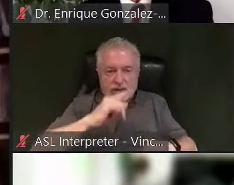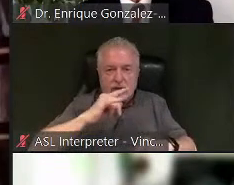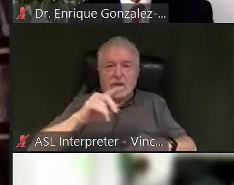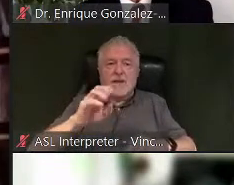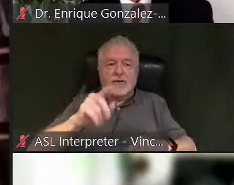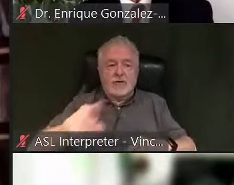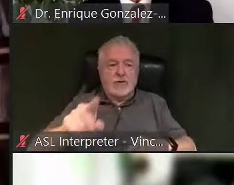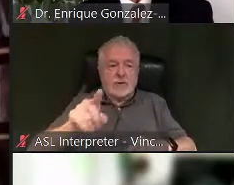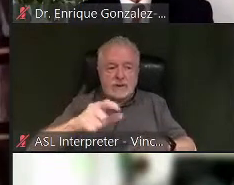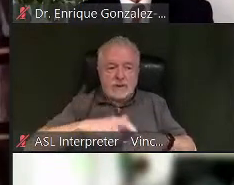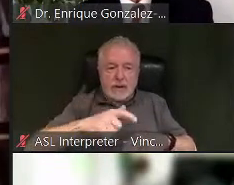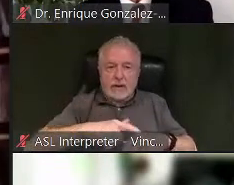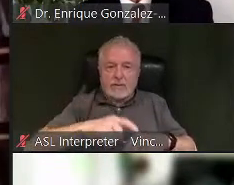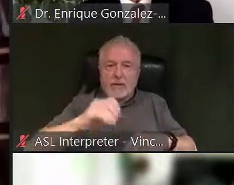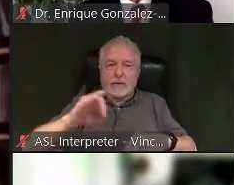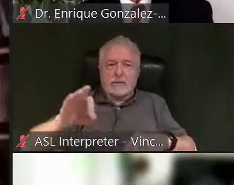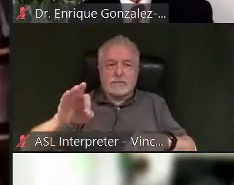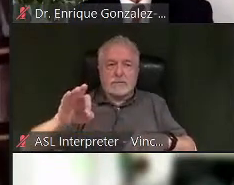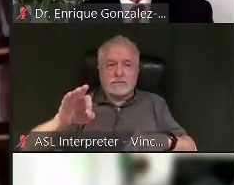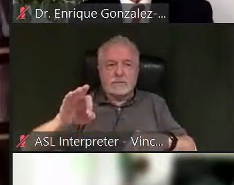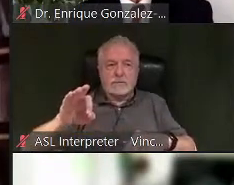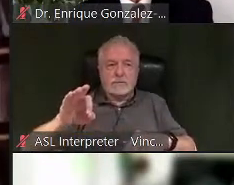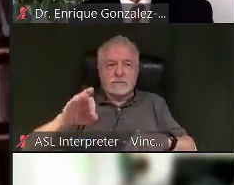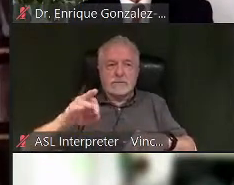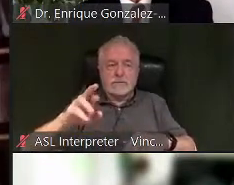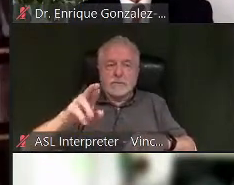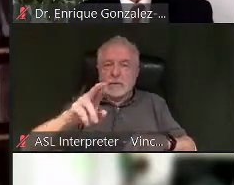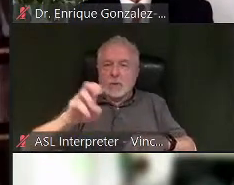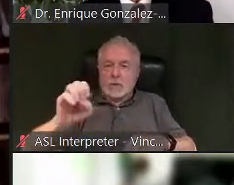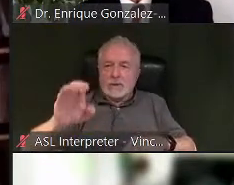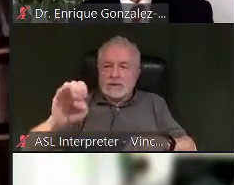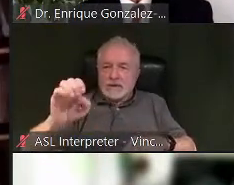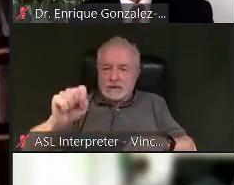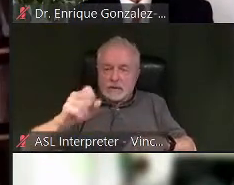during the time of recess or the people that provide food